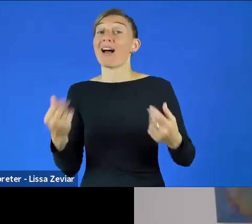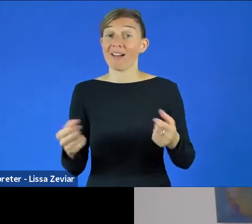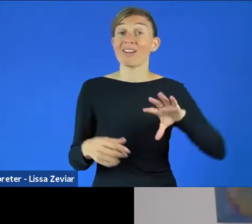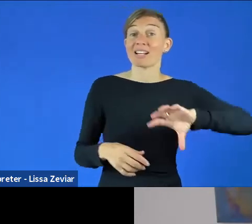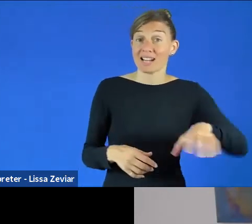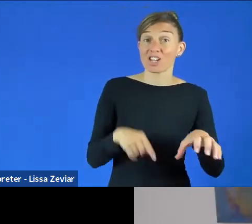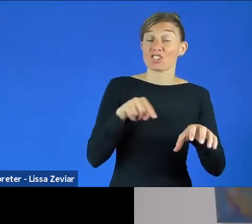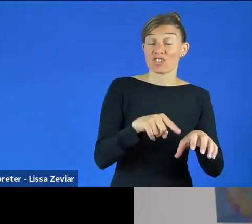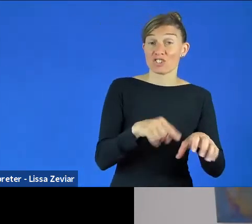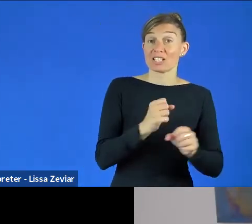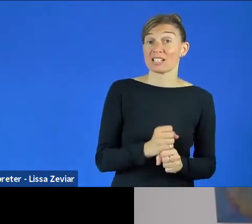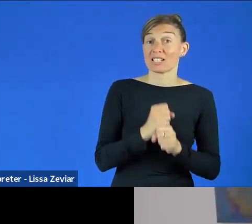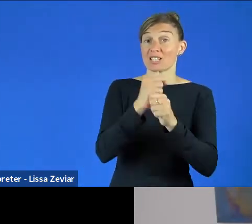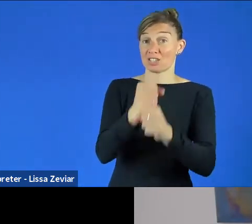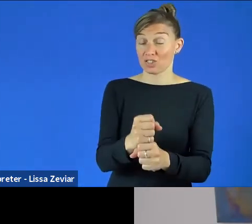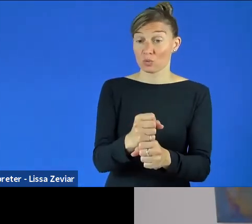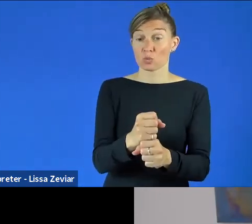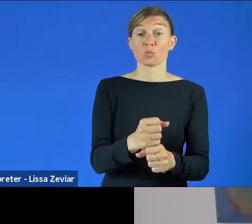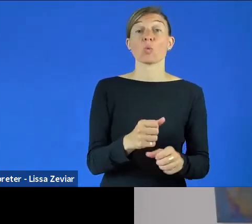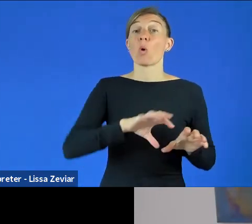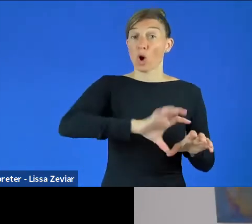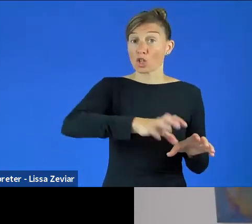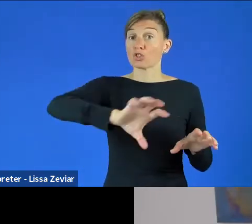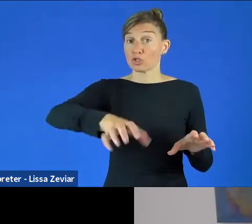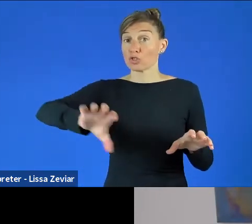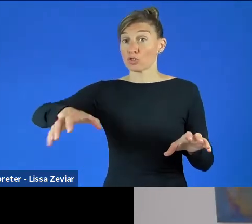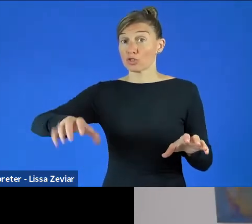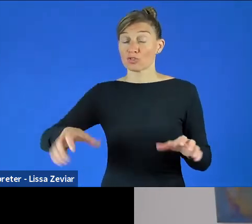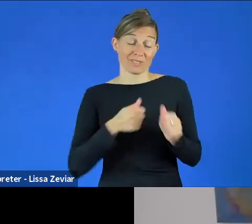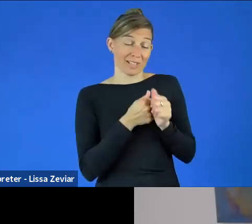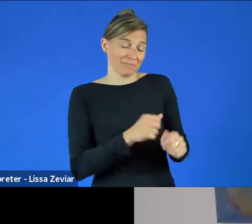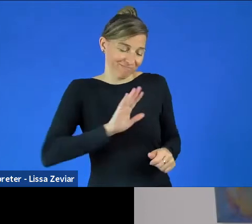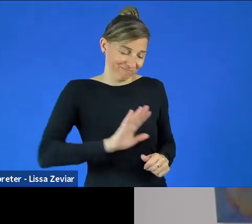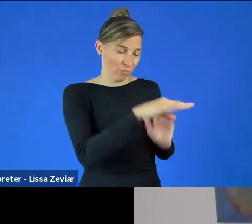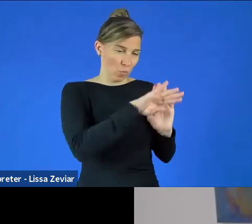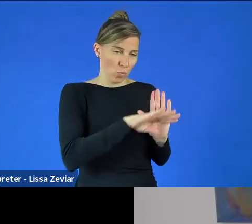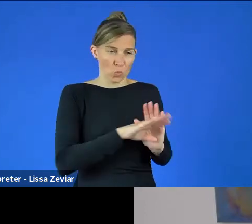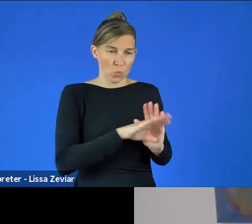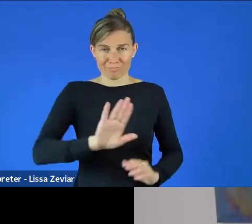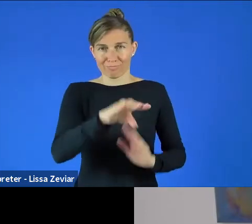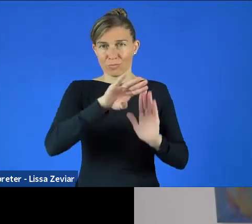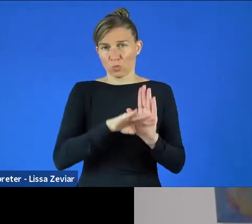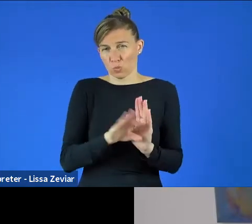Each country is organised according to their own rules. Although they contribute to the European system.